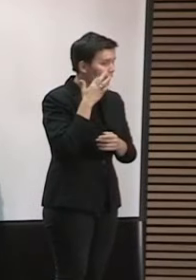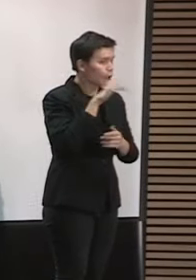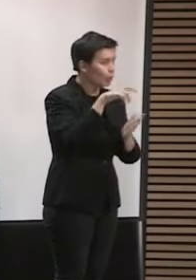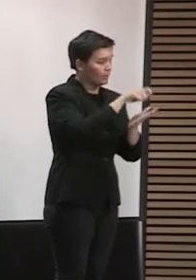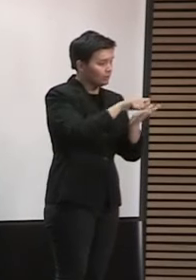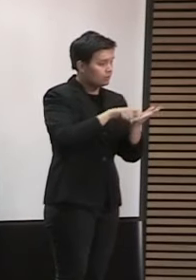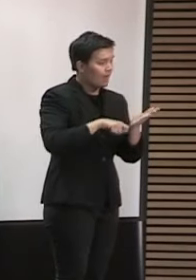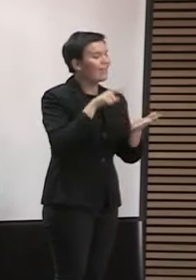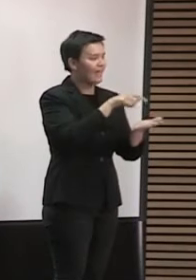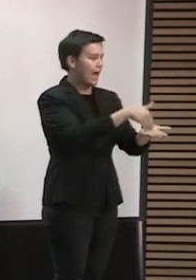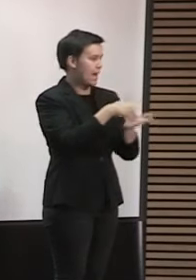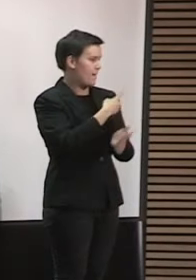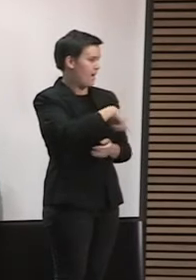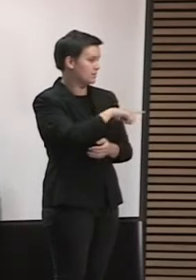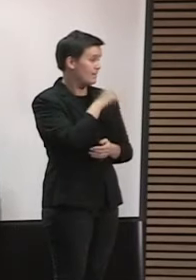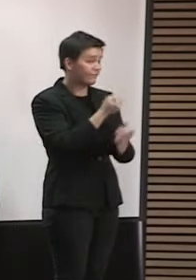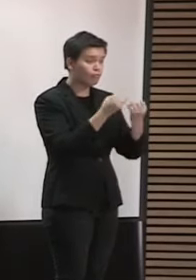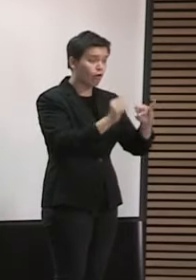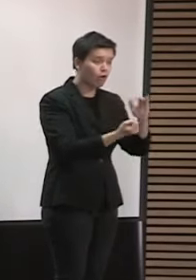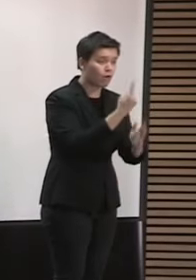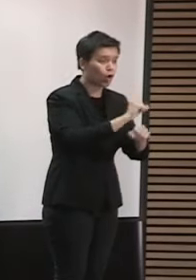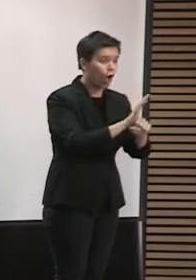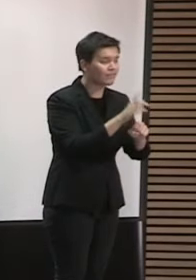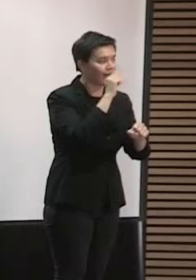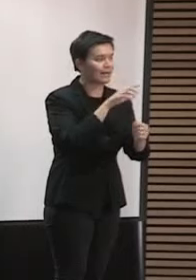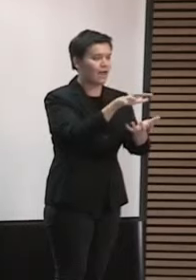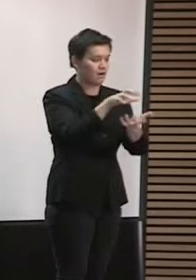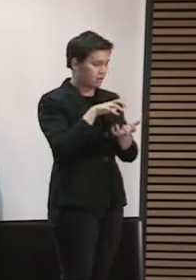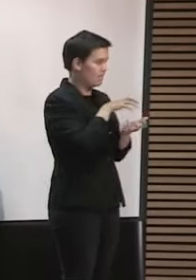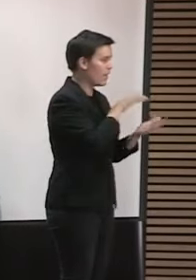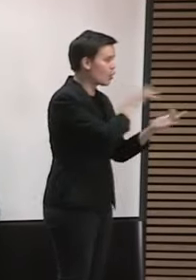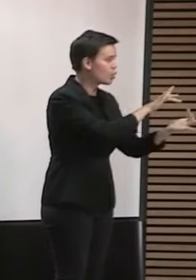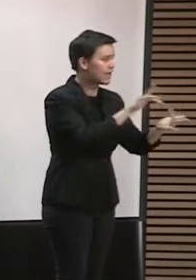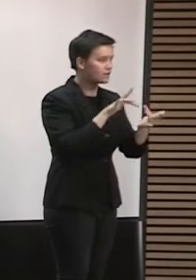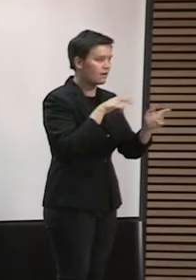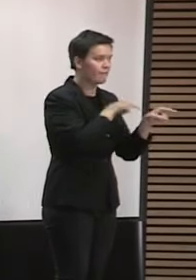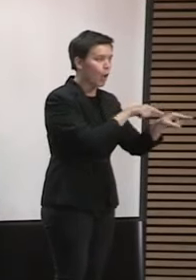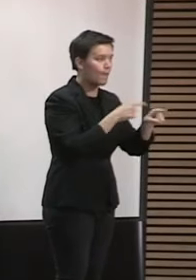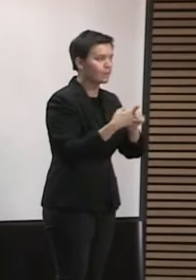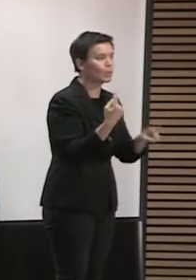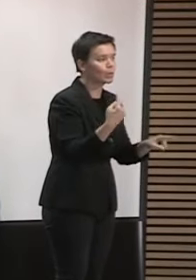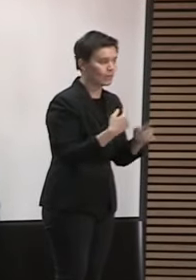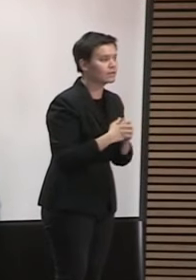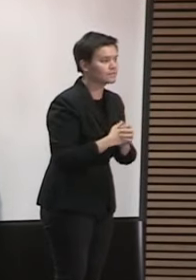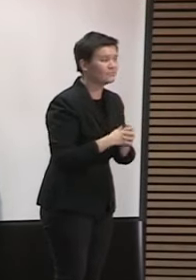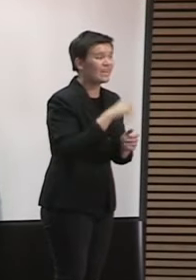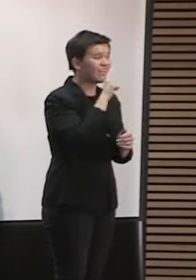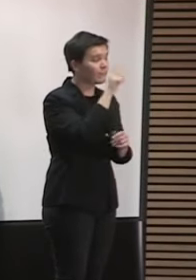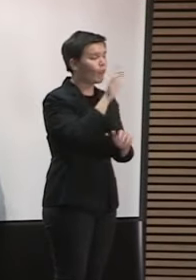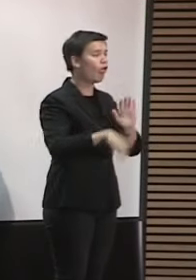from the CDHB prompt an inquiry? It wouldn't prompt inquiry but it has prompted government action.